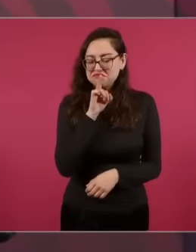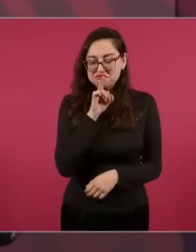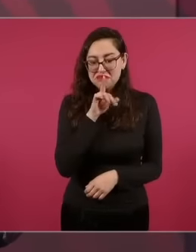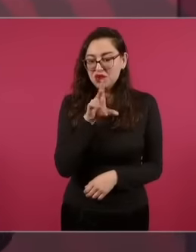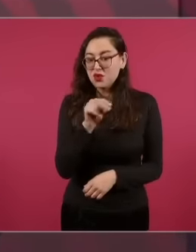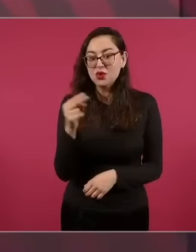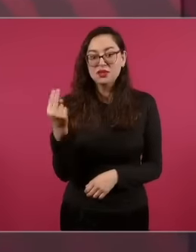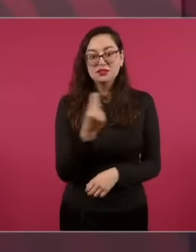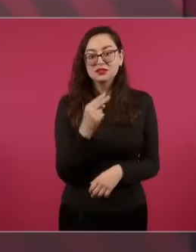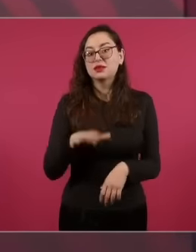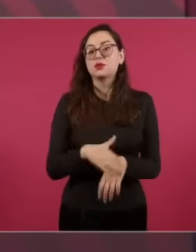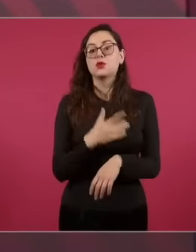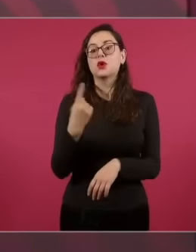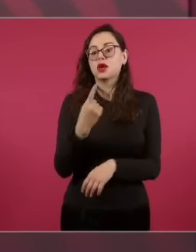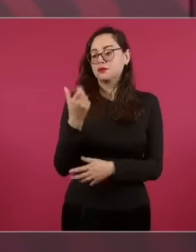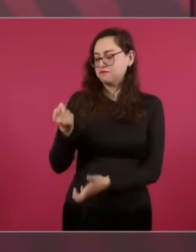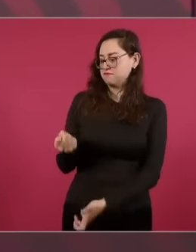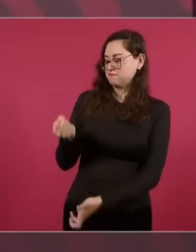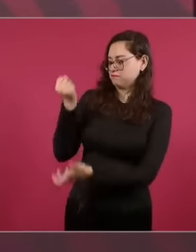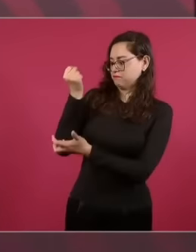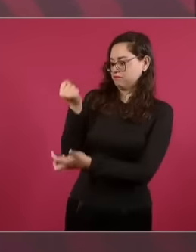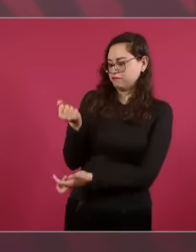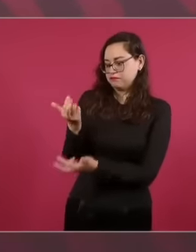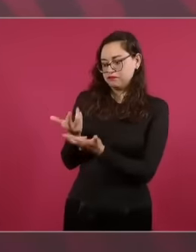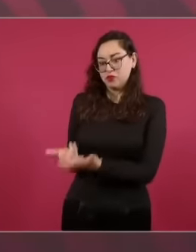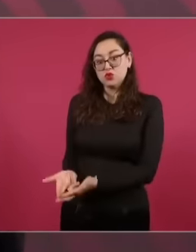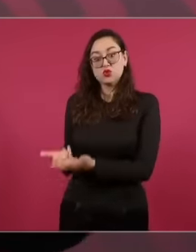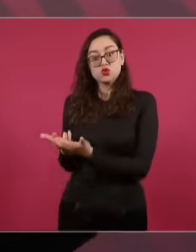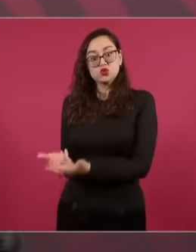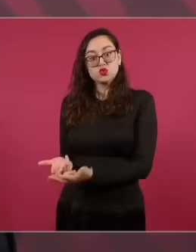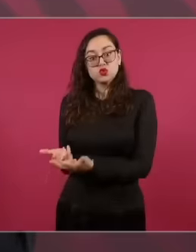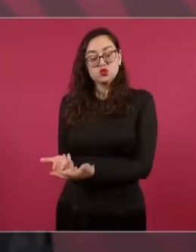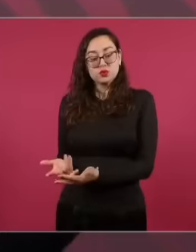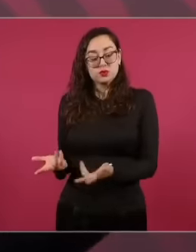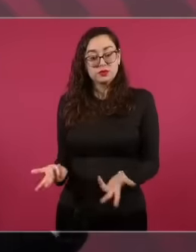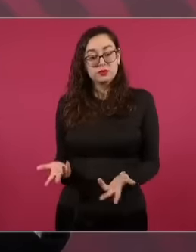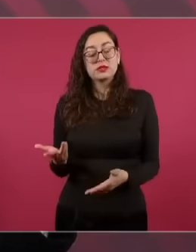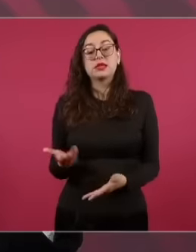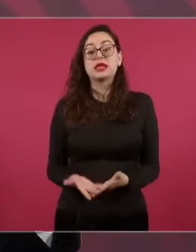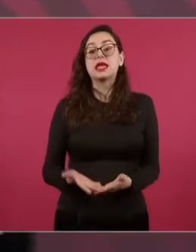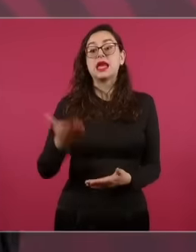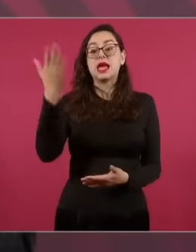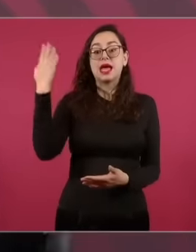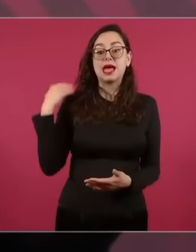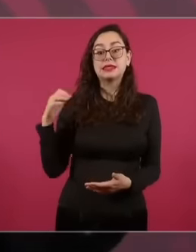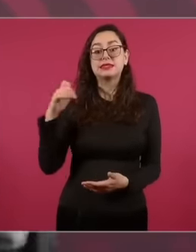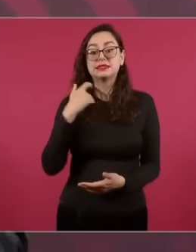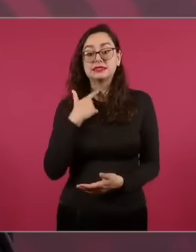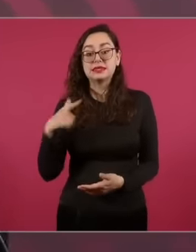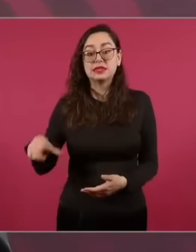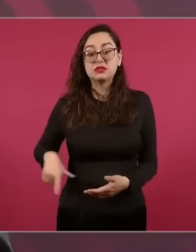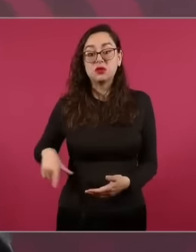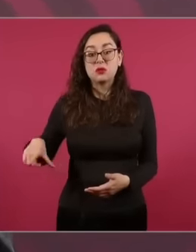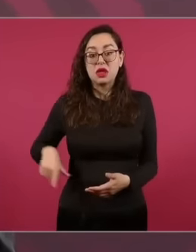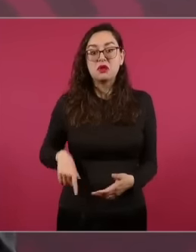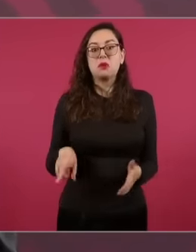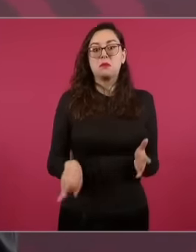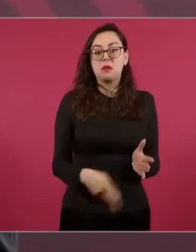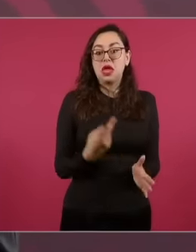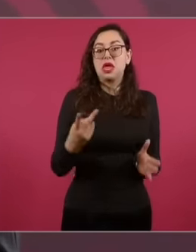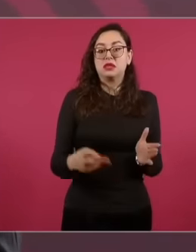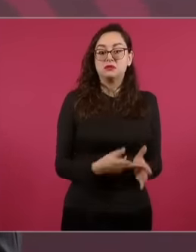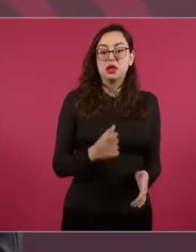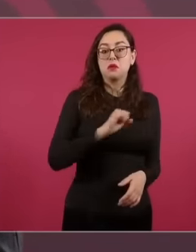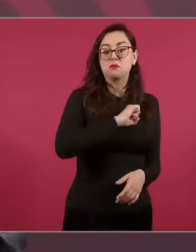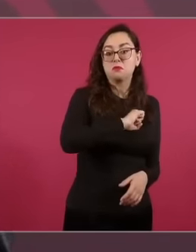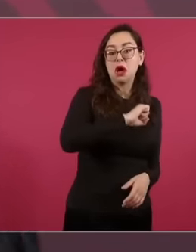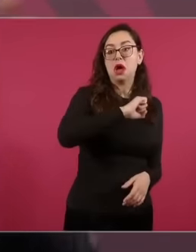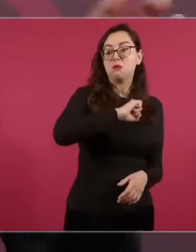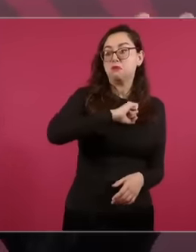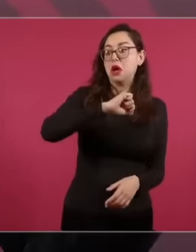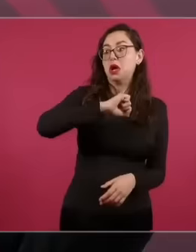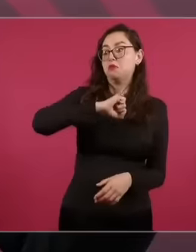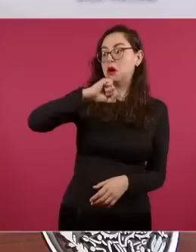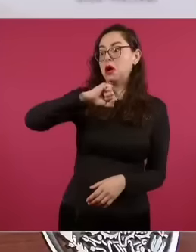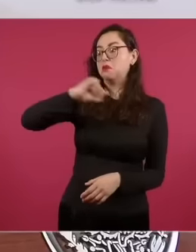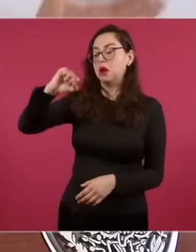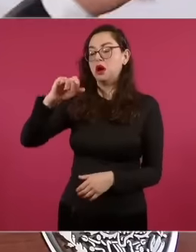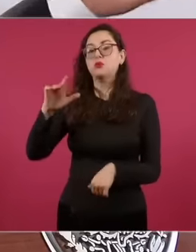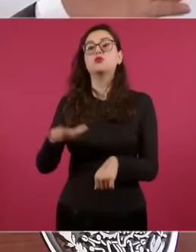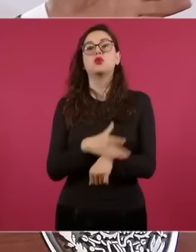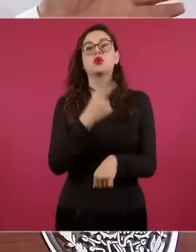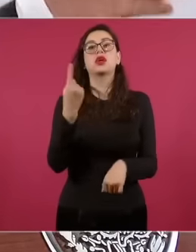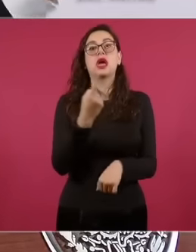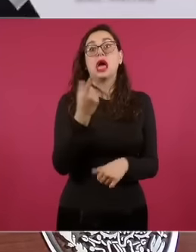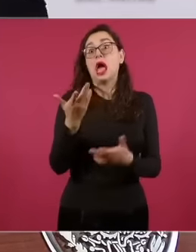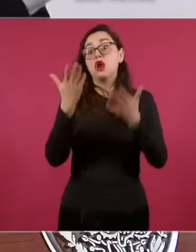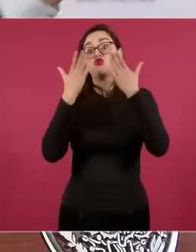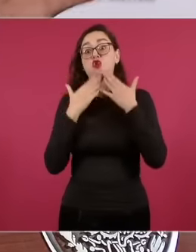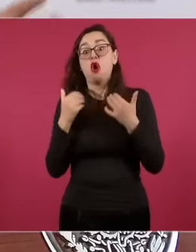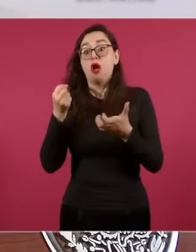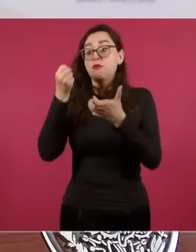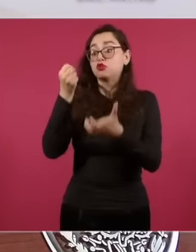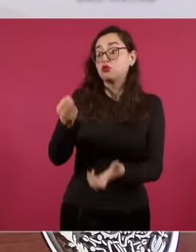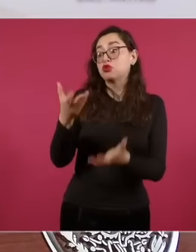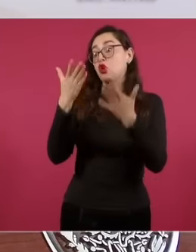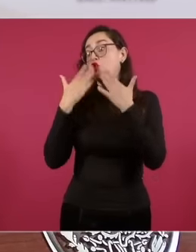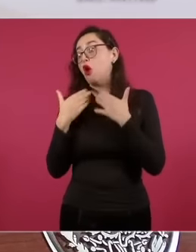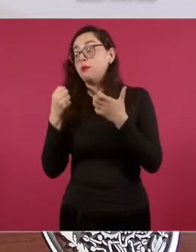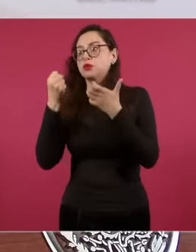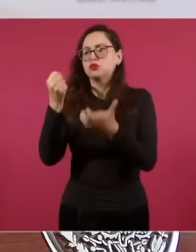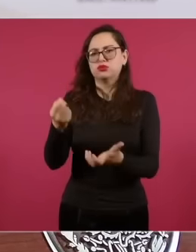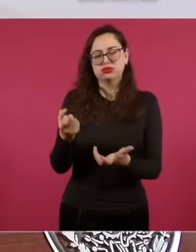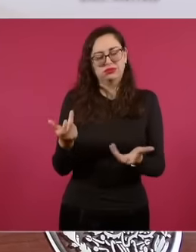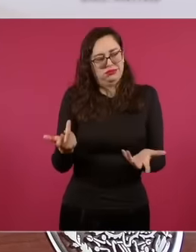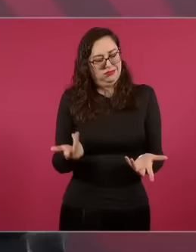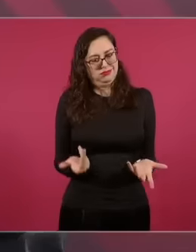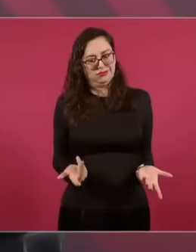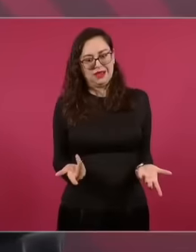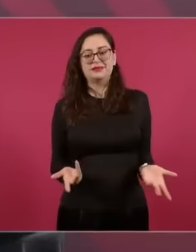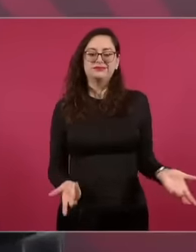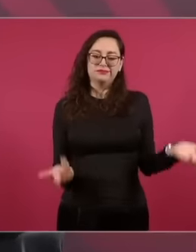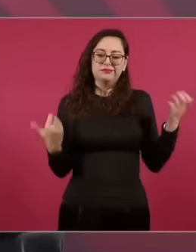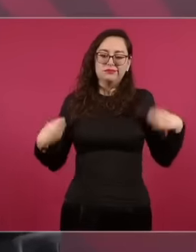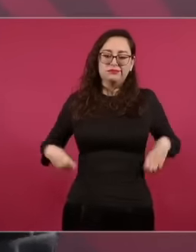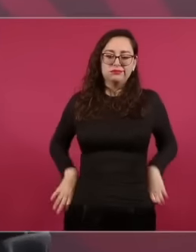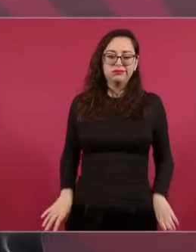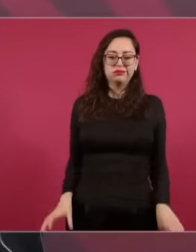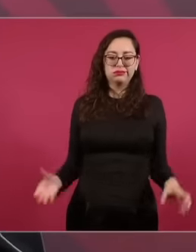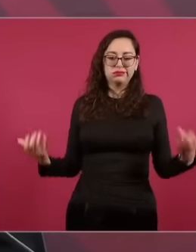before, it is not enough. budget Well, yes, it was very shameless, they have to increase taxes and